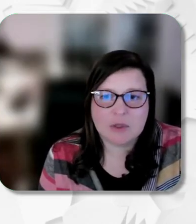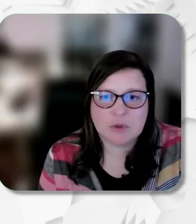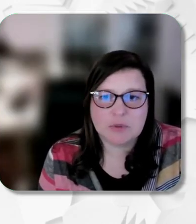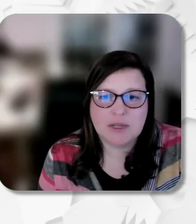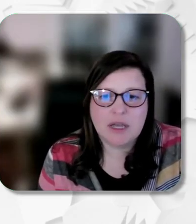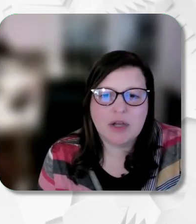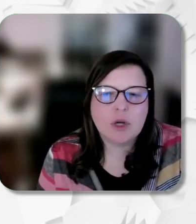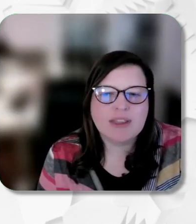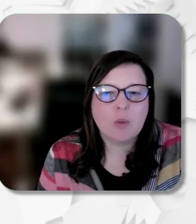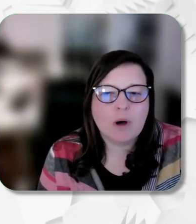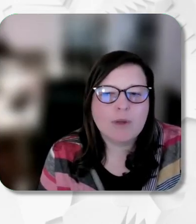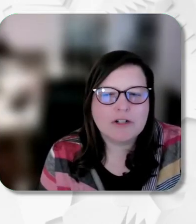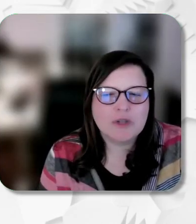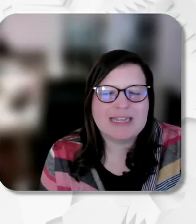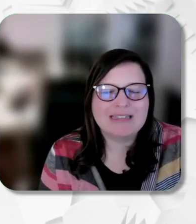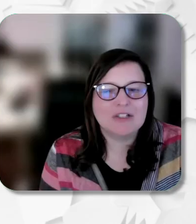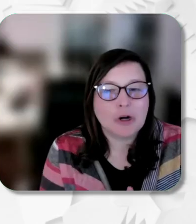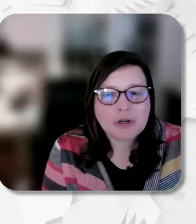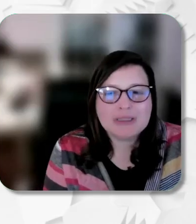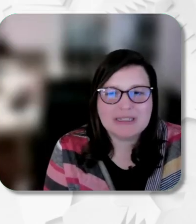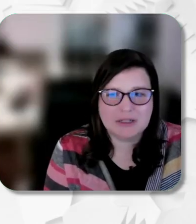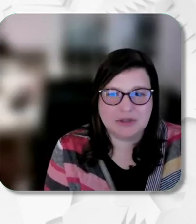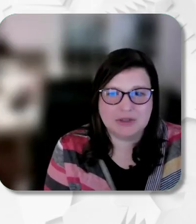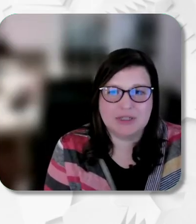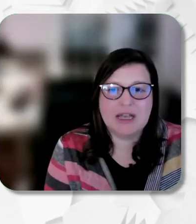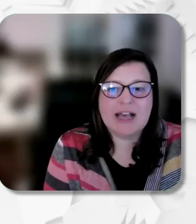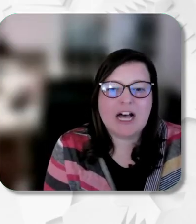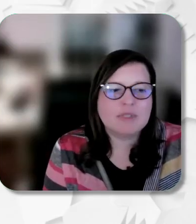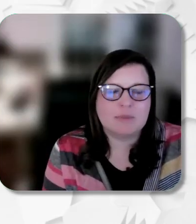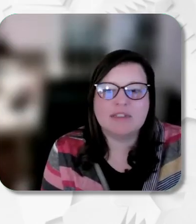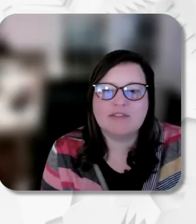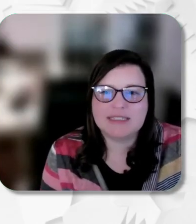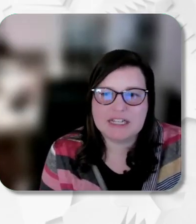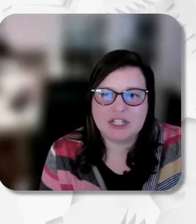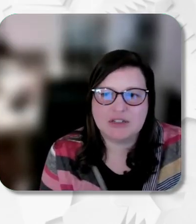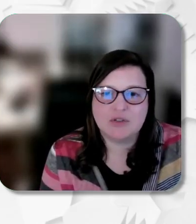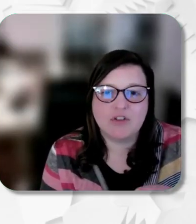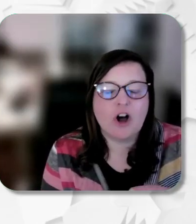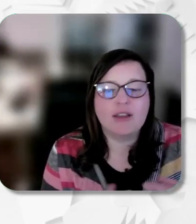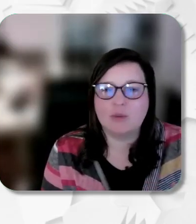classroom knowing that what we are doing in these early years helps build a foundation for all that